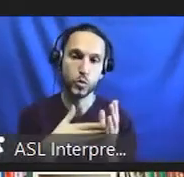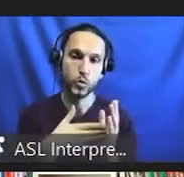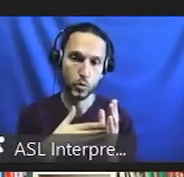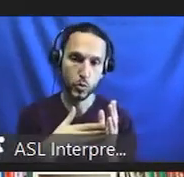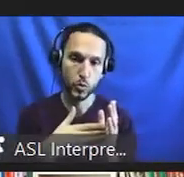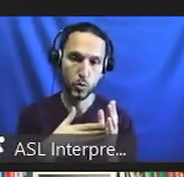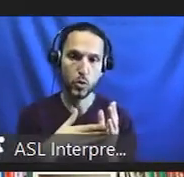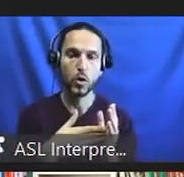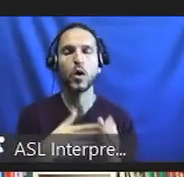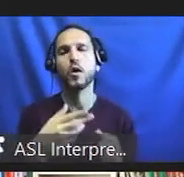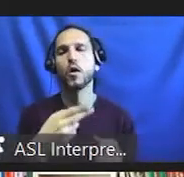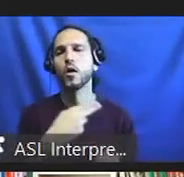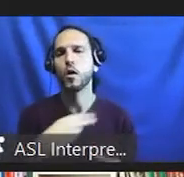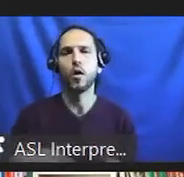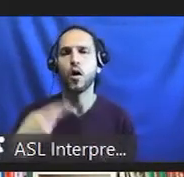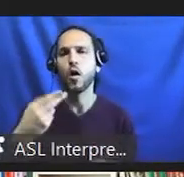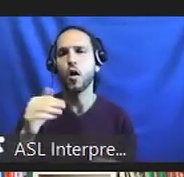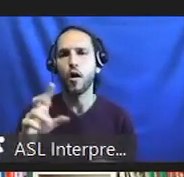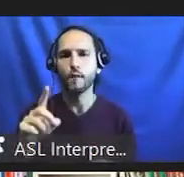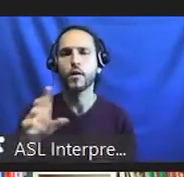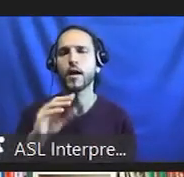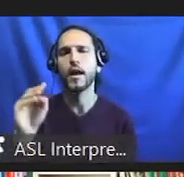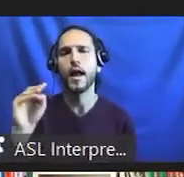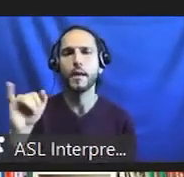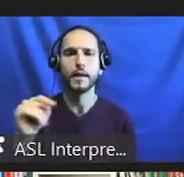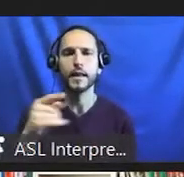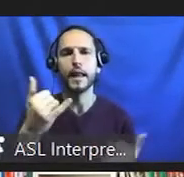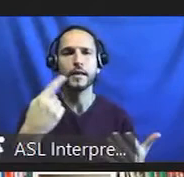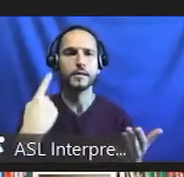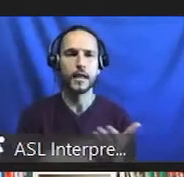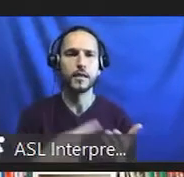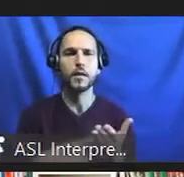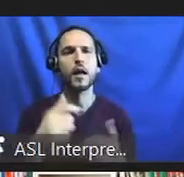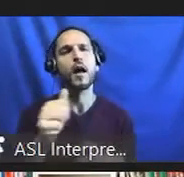against Harvard and MIT down to a different type of case